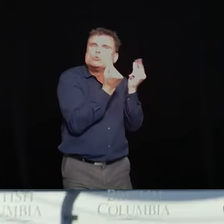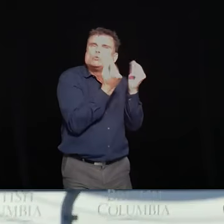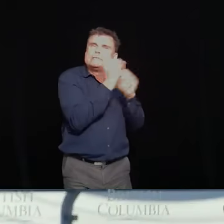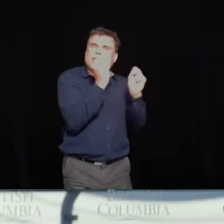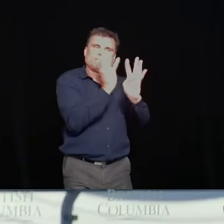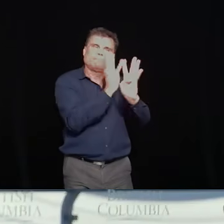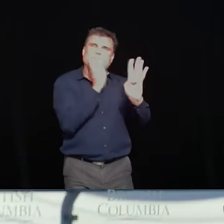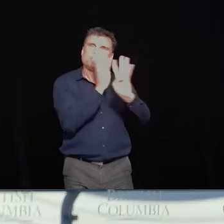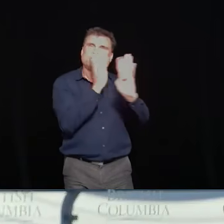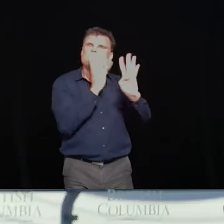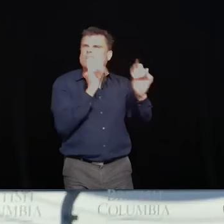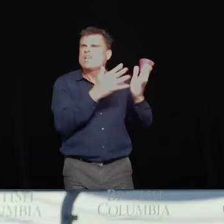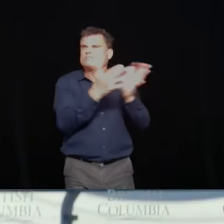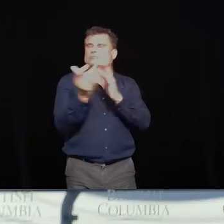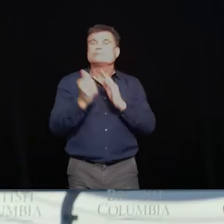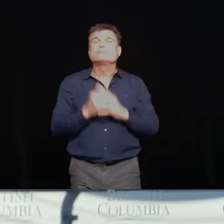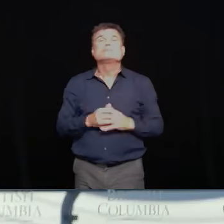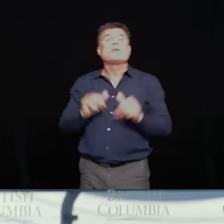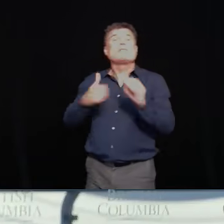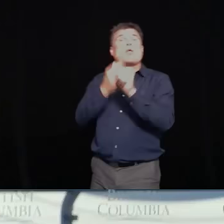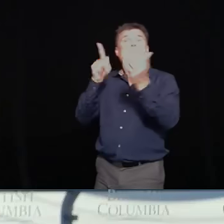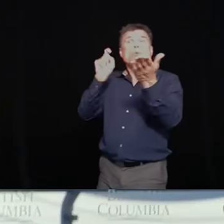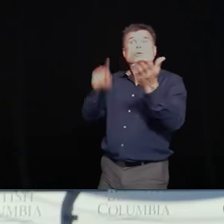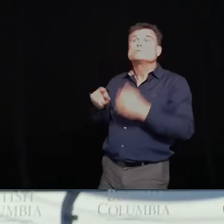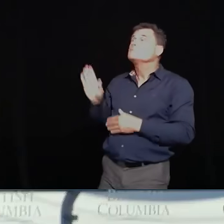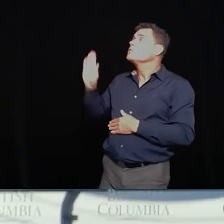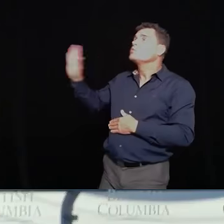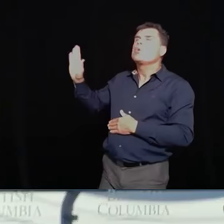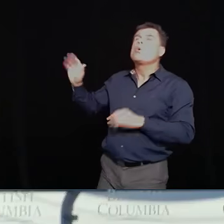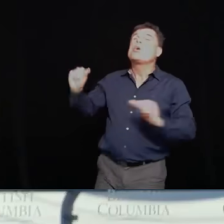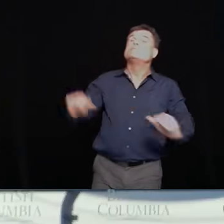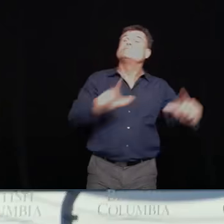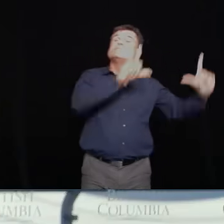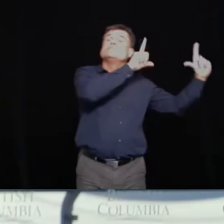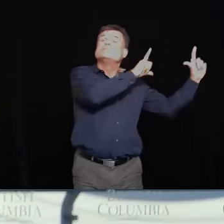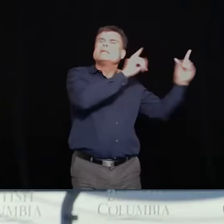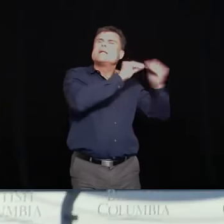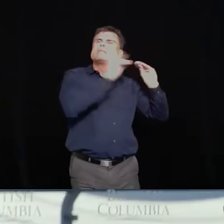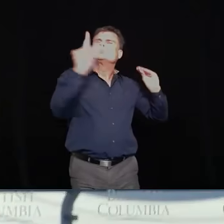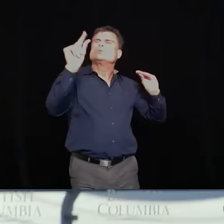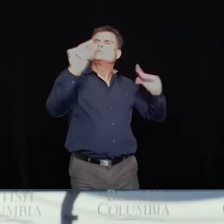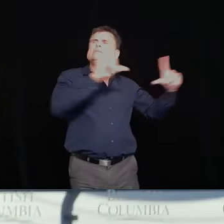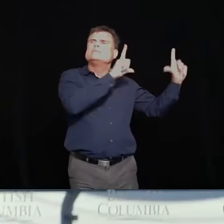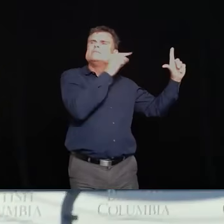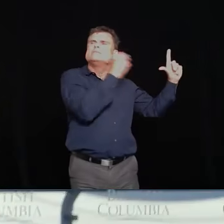environments may be safe and were seen that in workplaces where you have a small group of people.